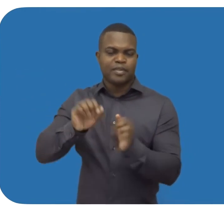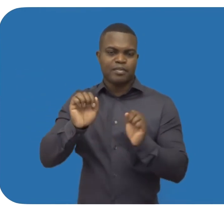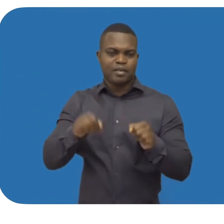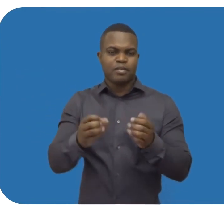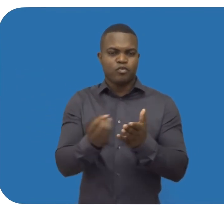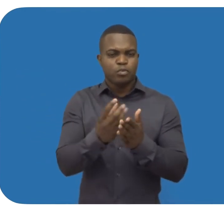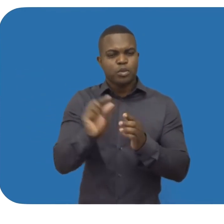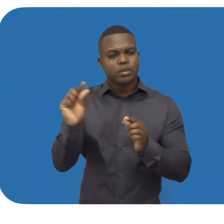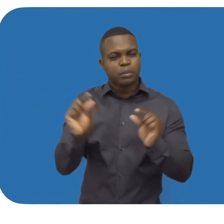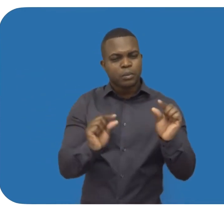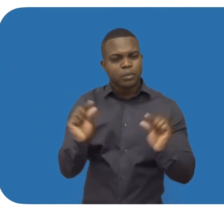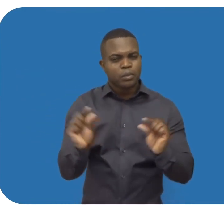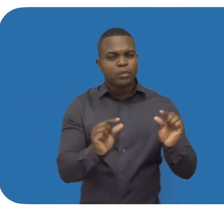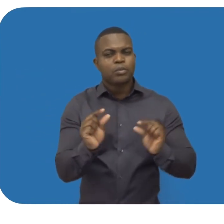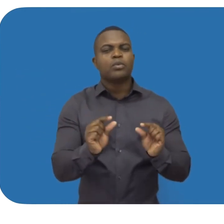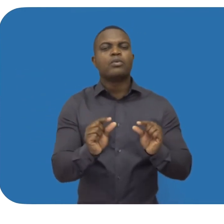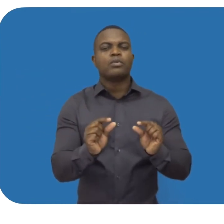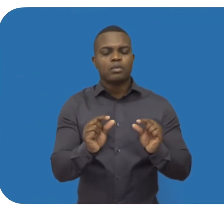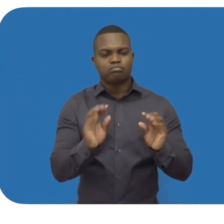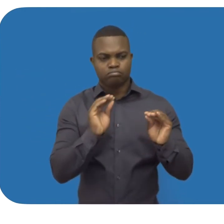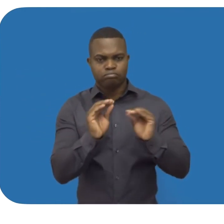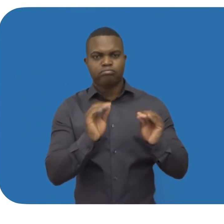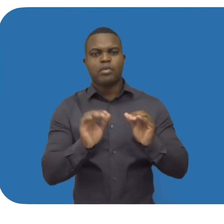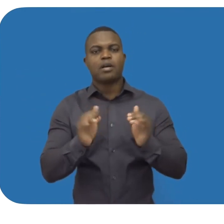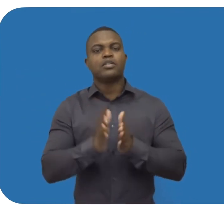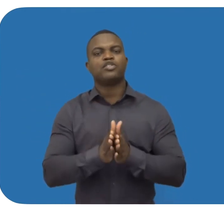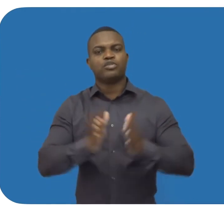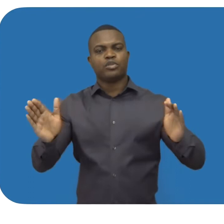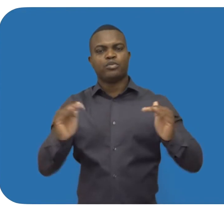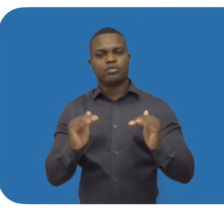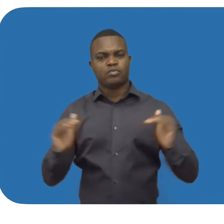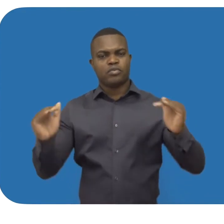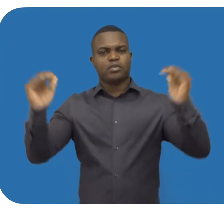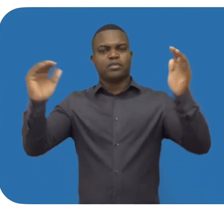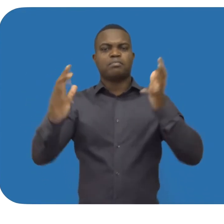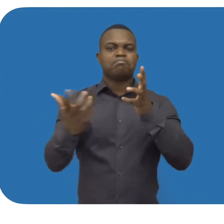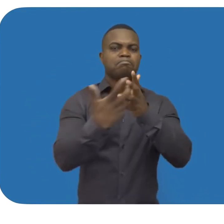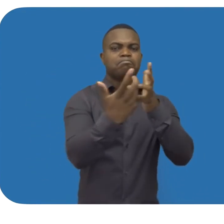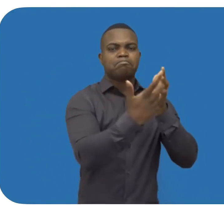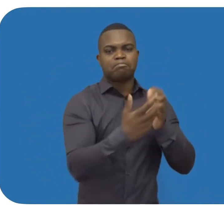So we defined a general structure, but allowed the individual sections to mostly be freeform text.